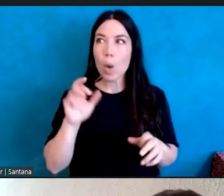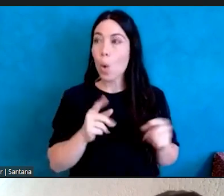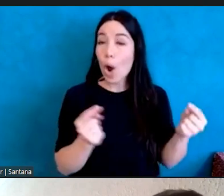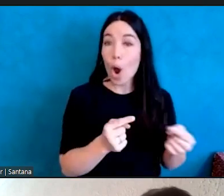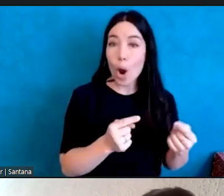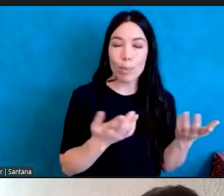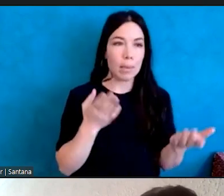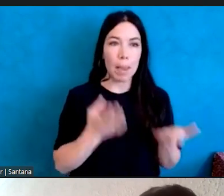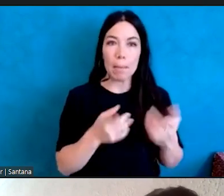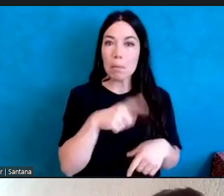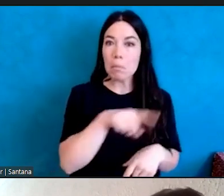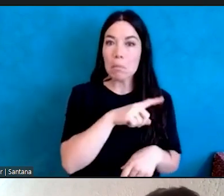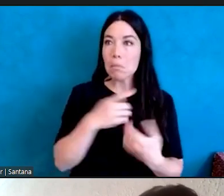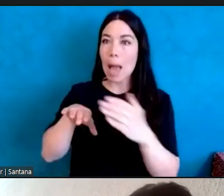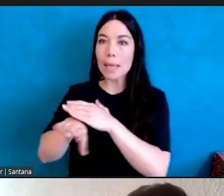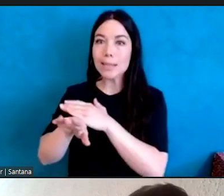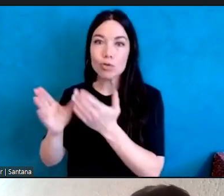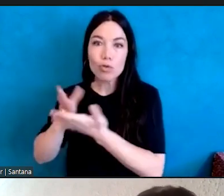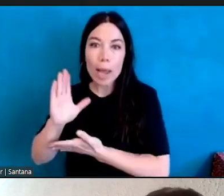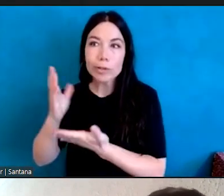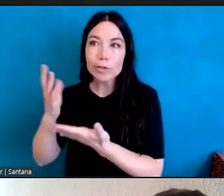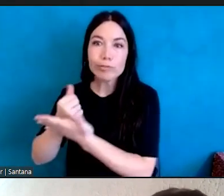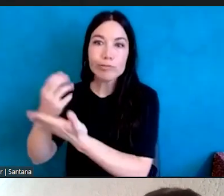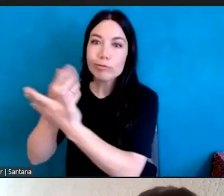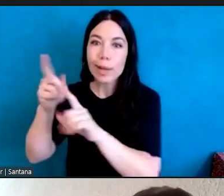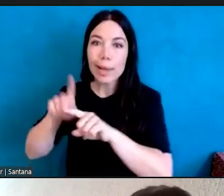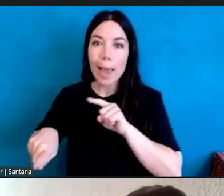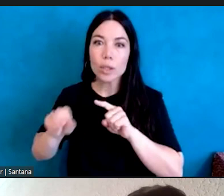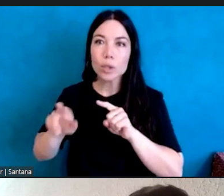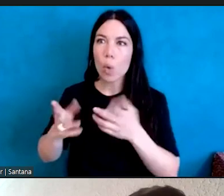you know, being separated from your children and all the kind of markers that that will have for the rest of their lives.